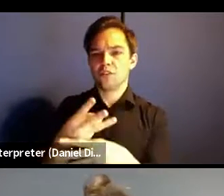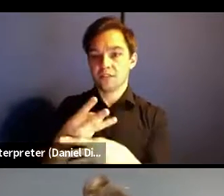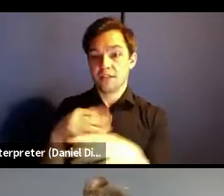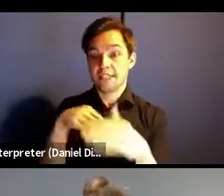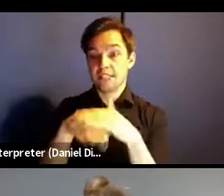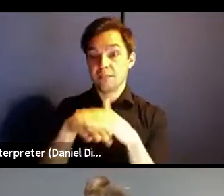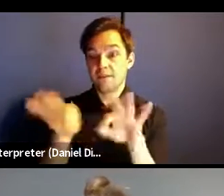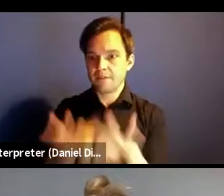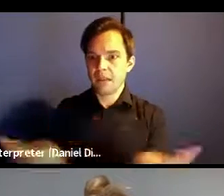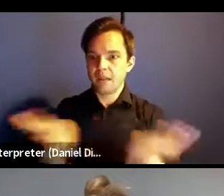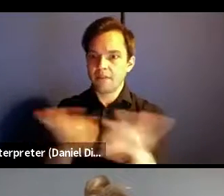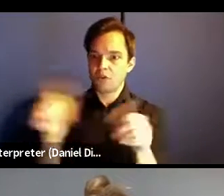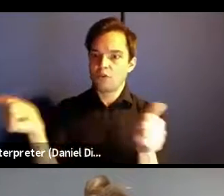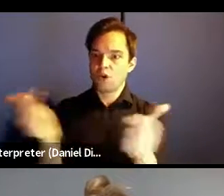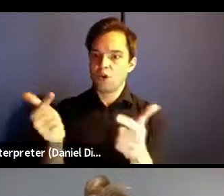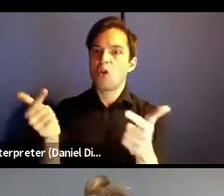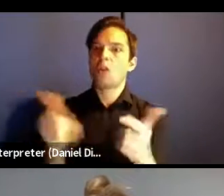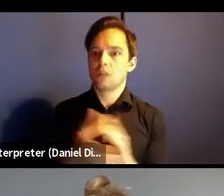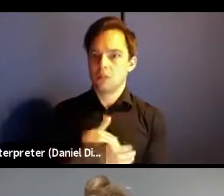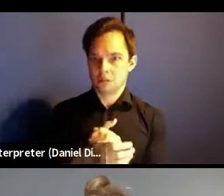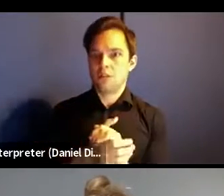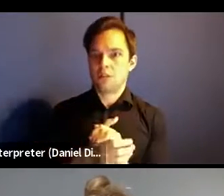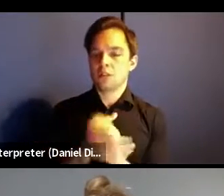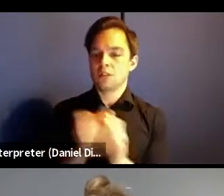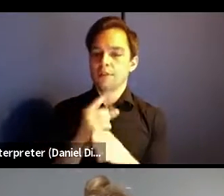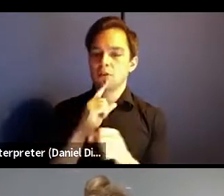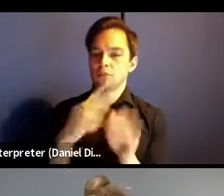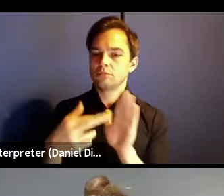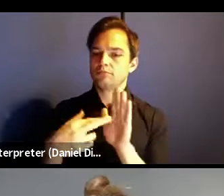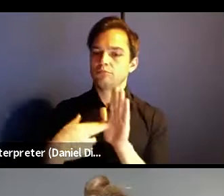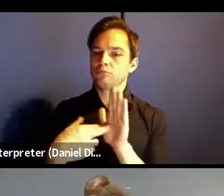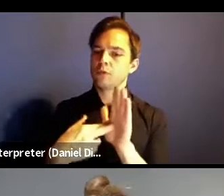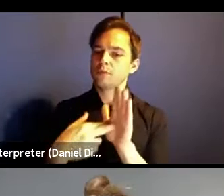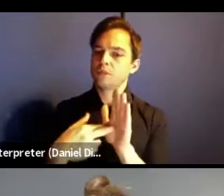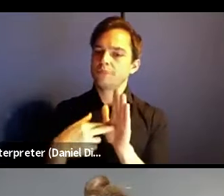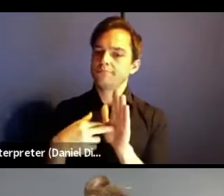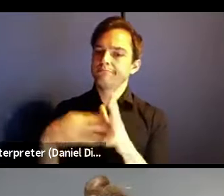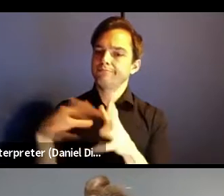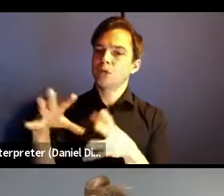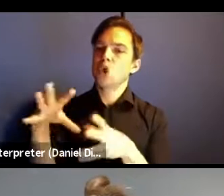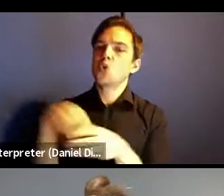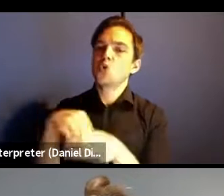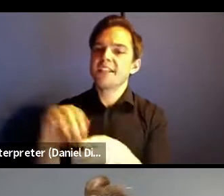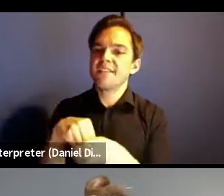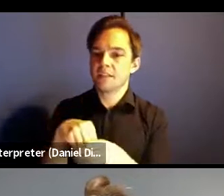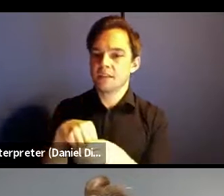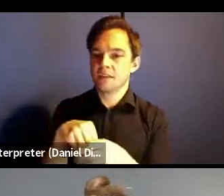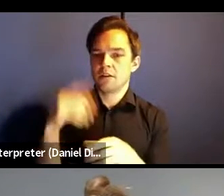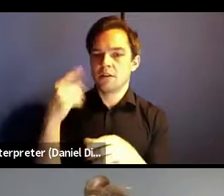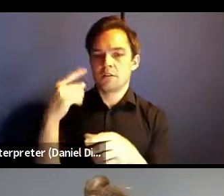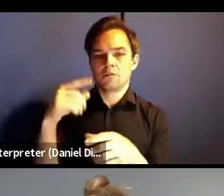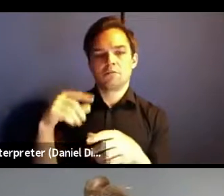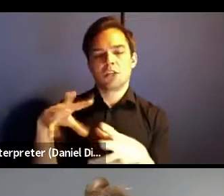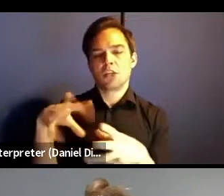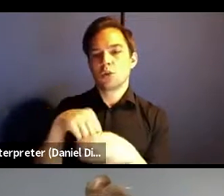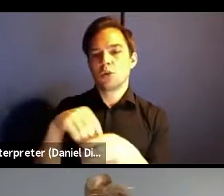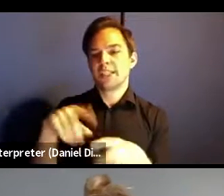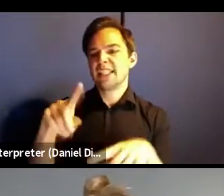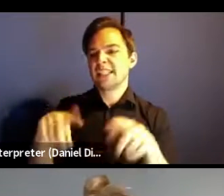both in having an inclusive representative experience of people with disabilities across our faculty, staff, and students,